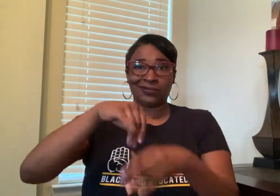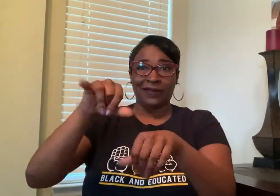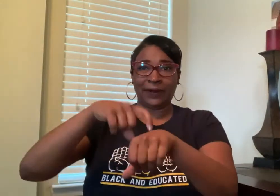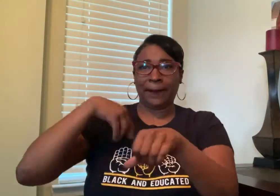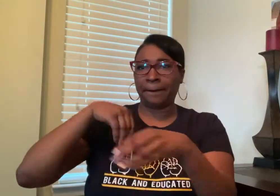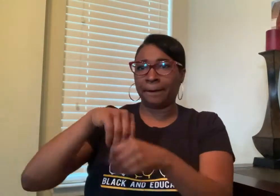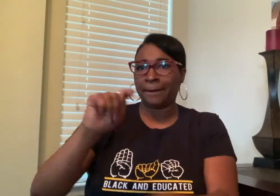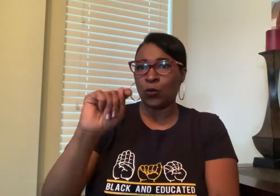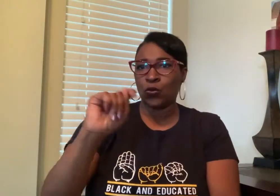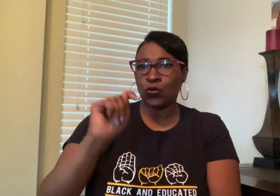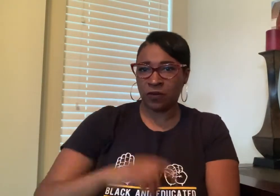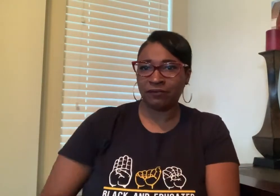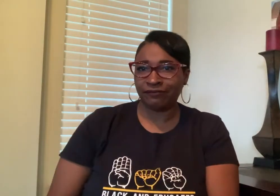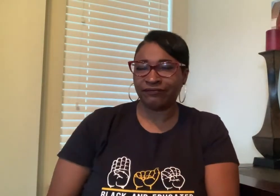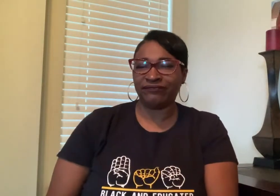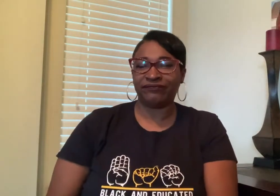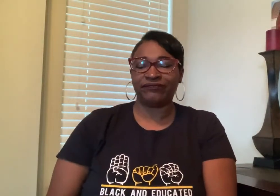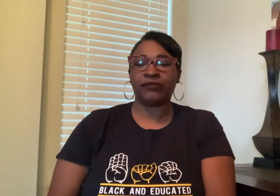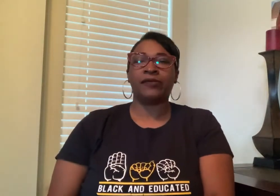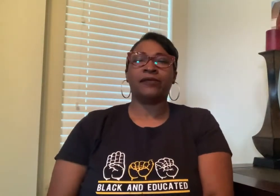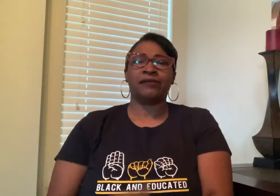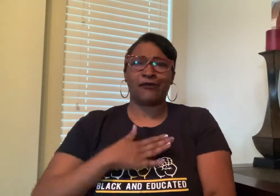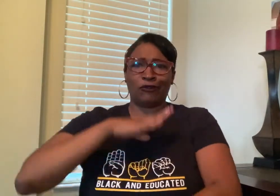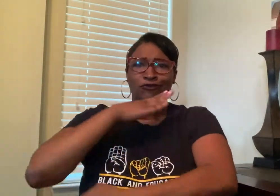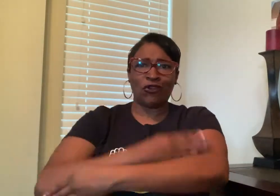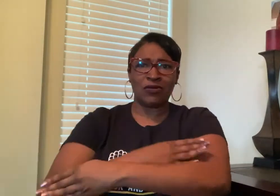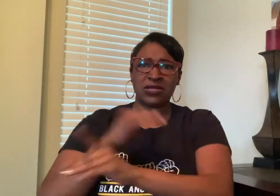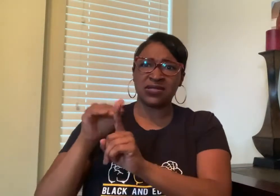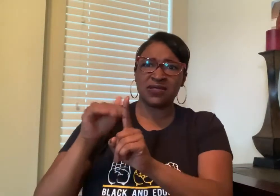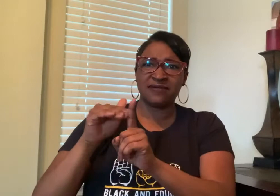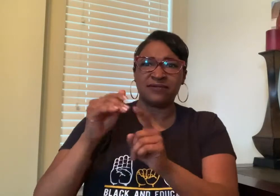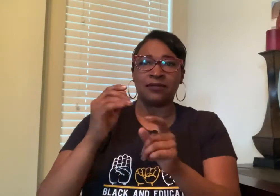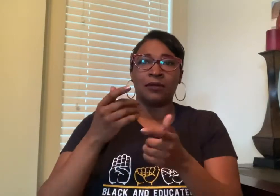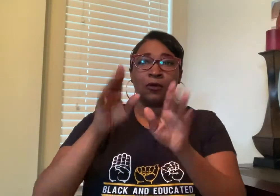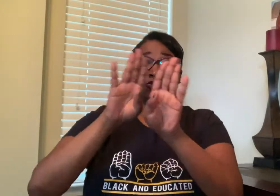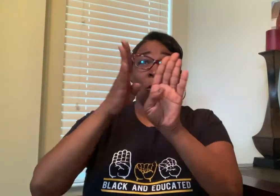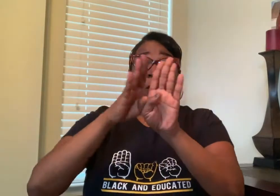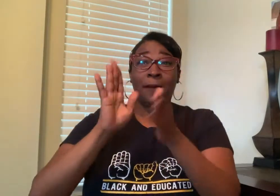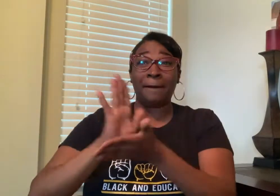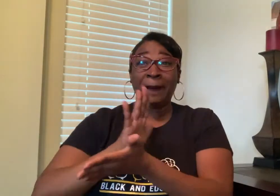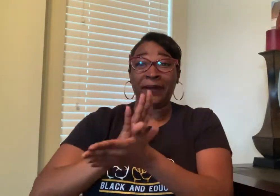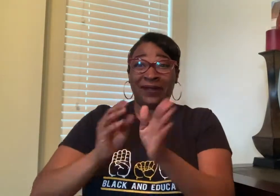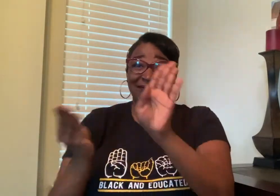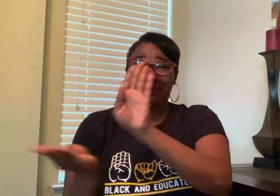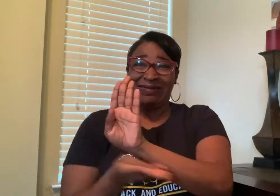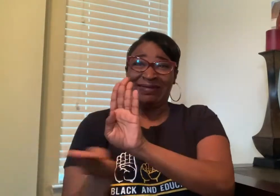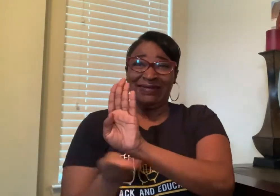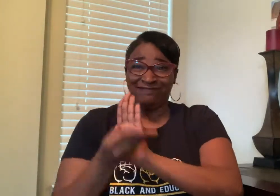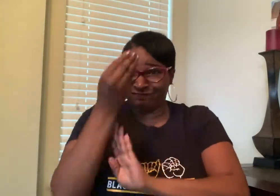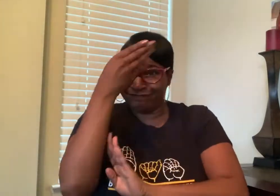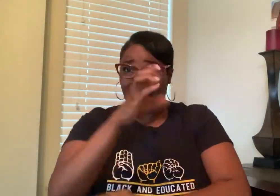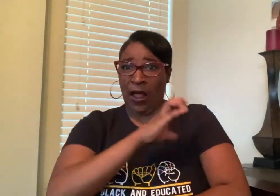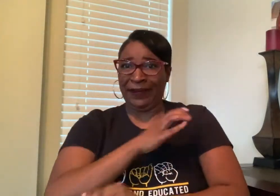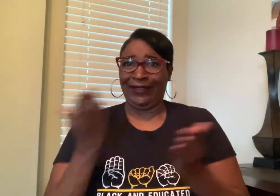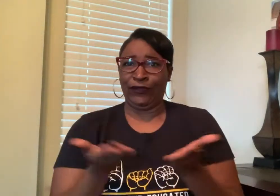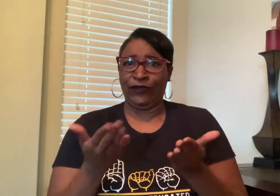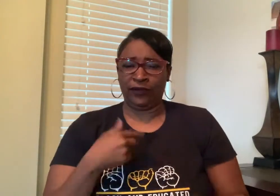I was in the restroom at the time and my daughter was urgently sliding a note under the door to notify me that the police were here.